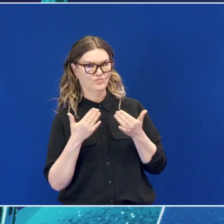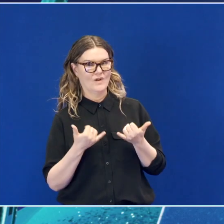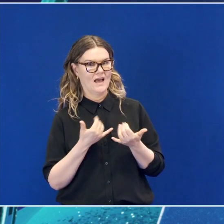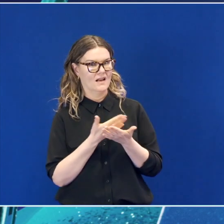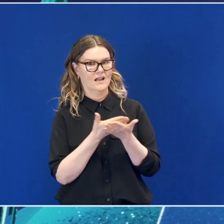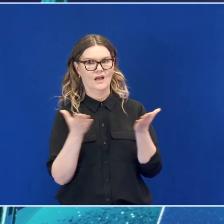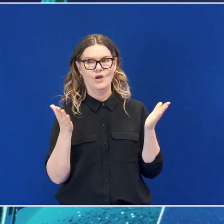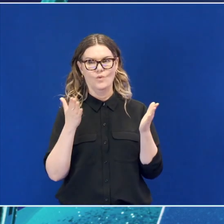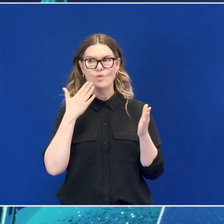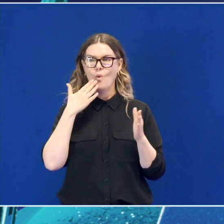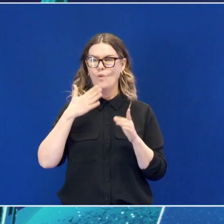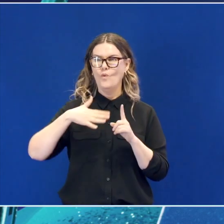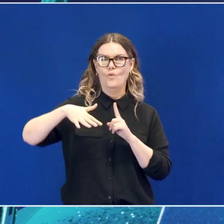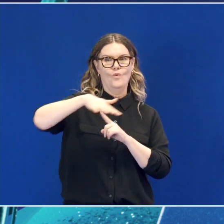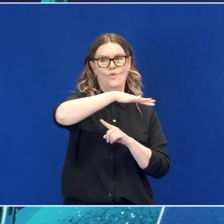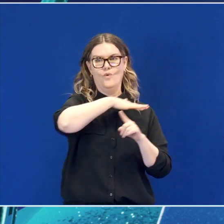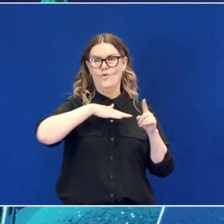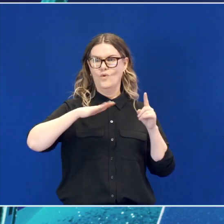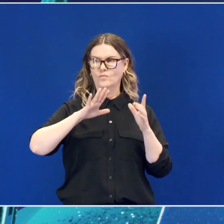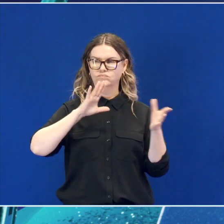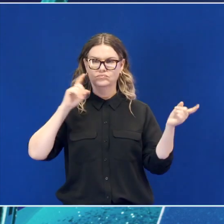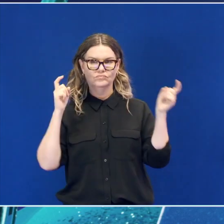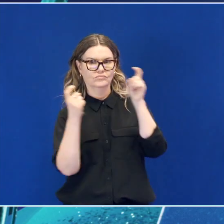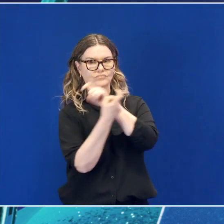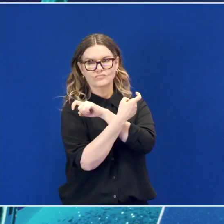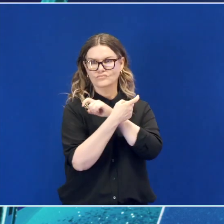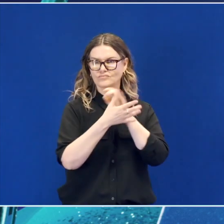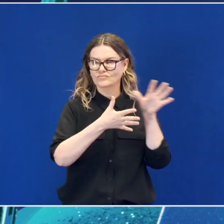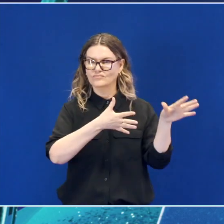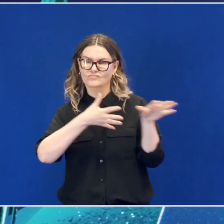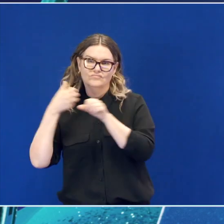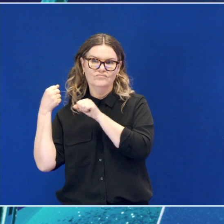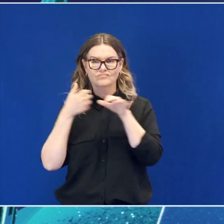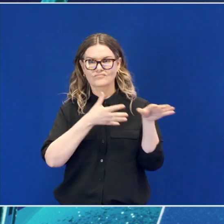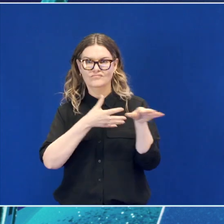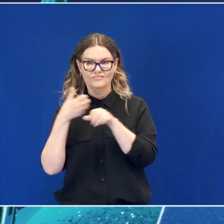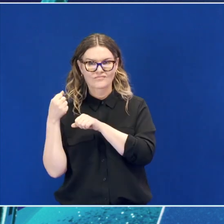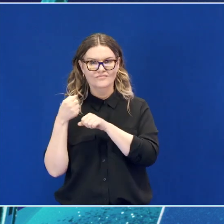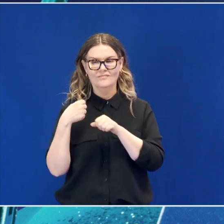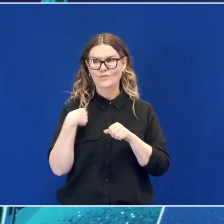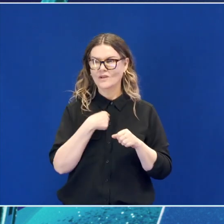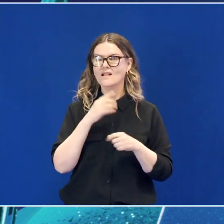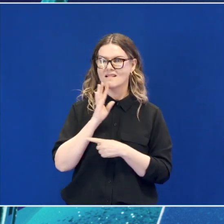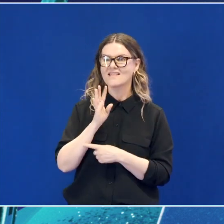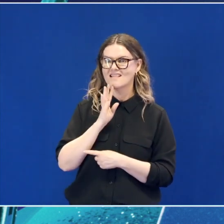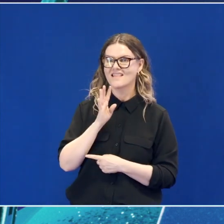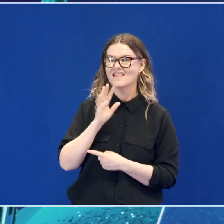Because we talked so much about AI, but the people in this whole thing are so important.